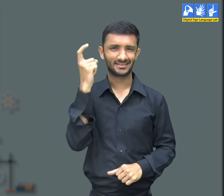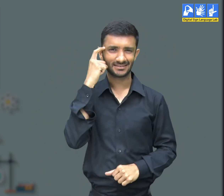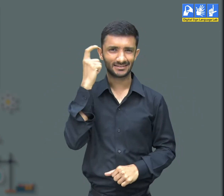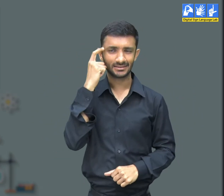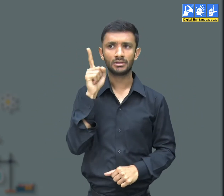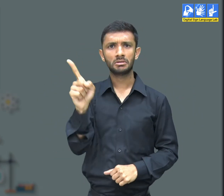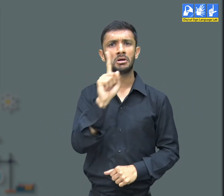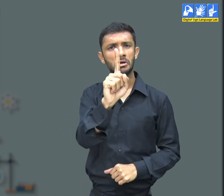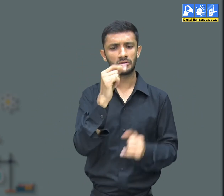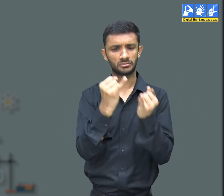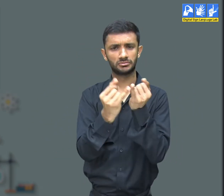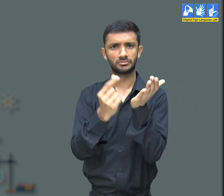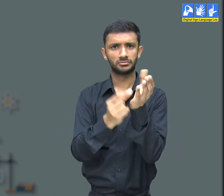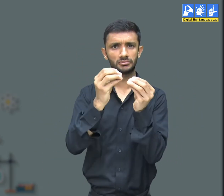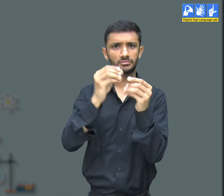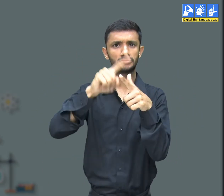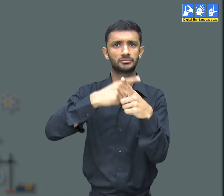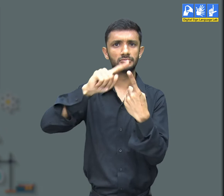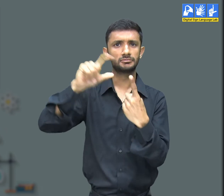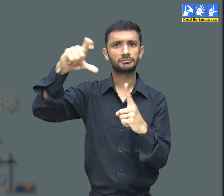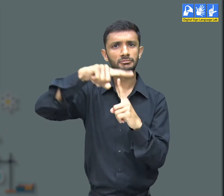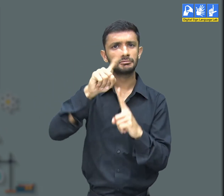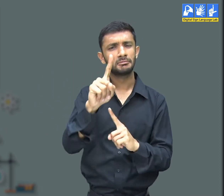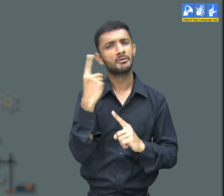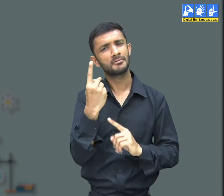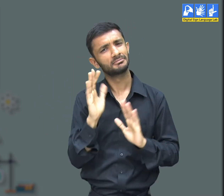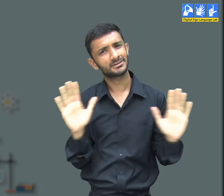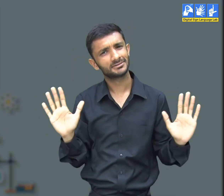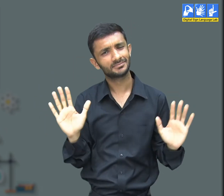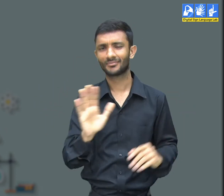Do you know that science is not one single subject?